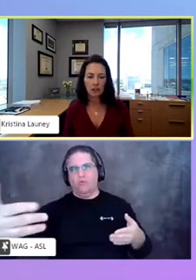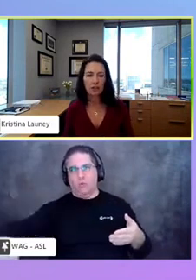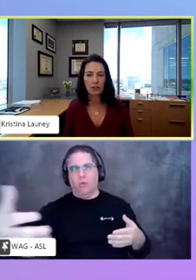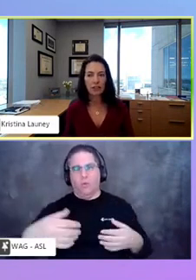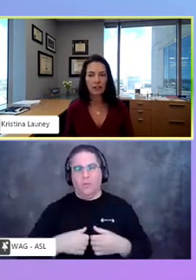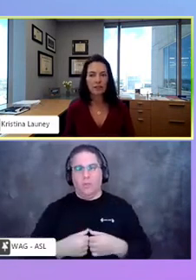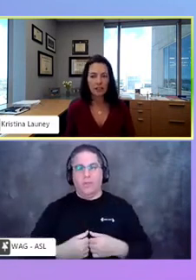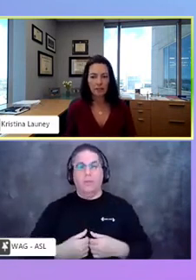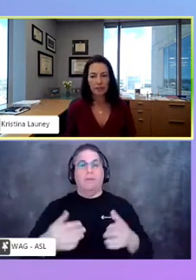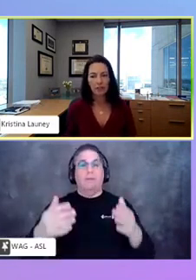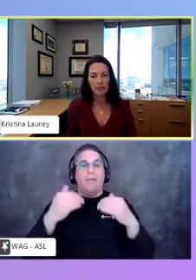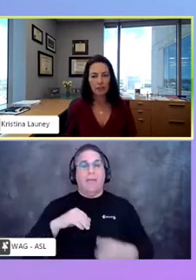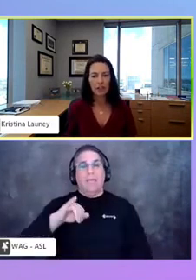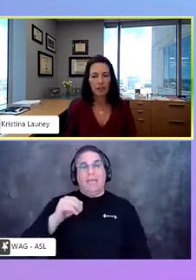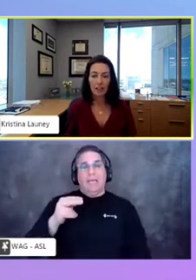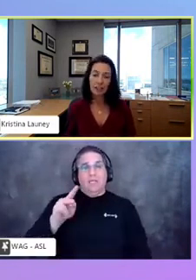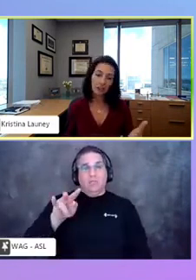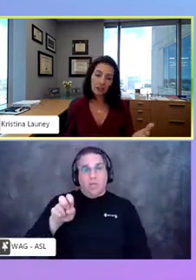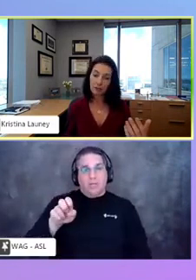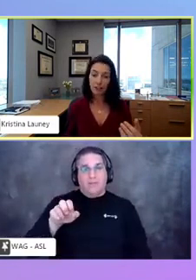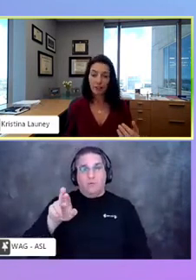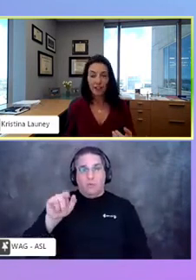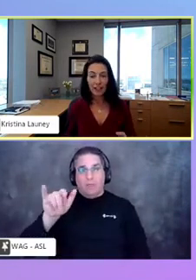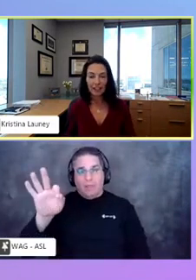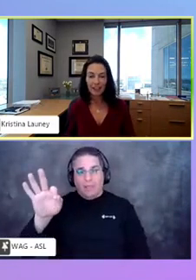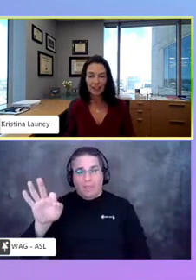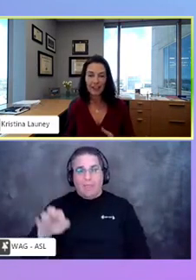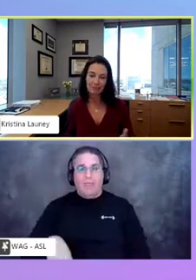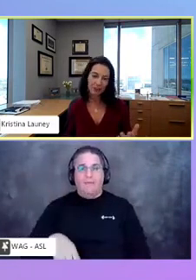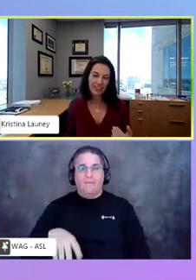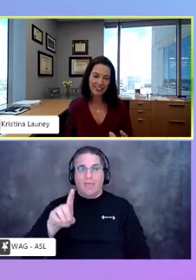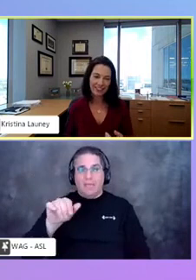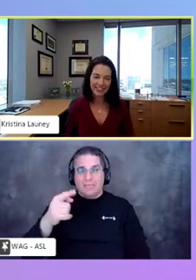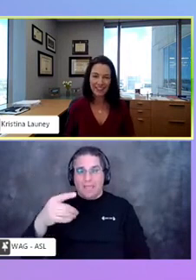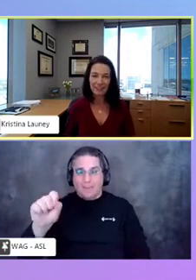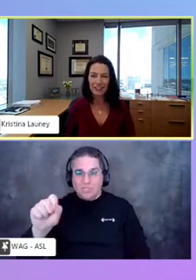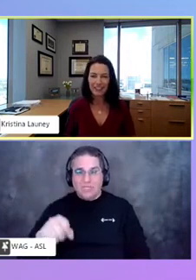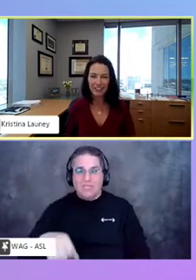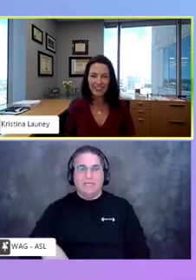essentially 111,614 for the first violation, and 223,000